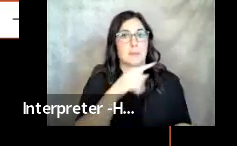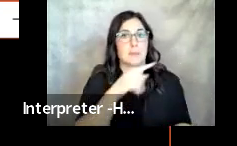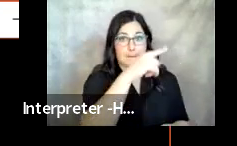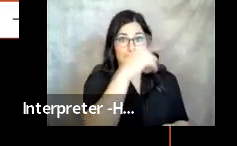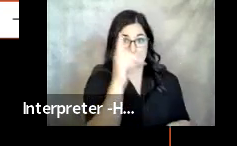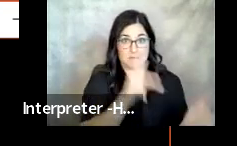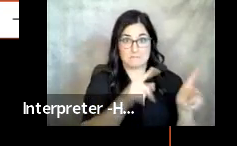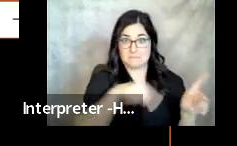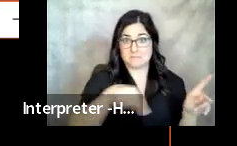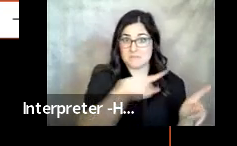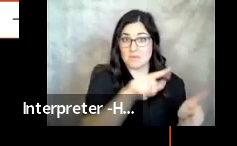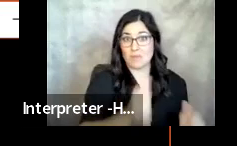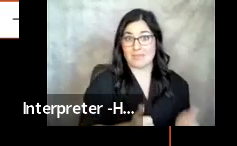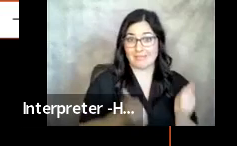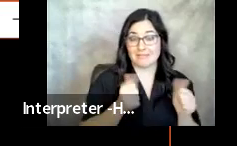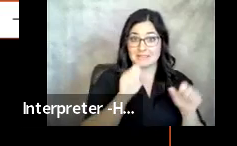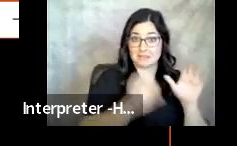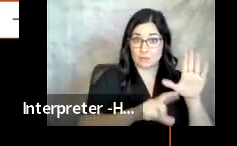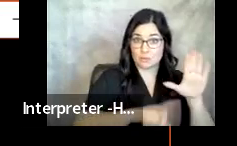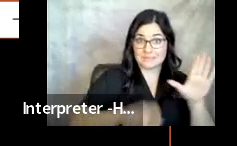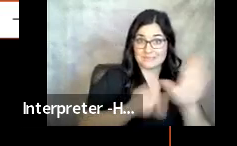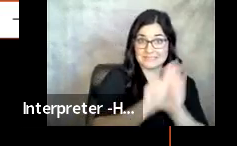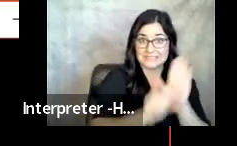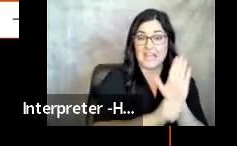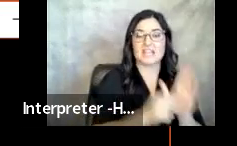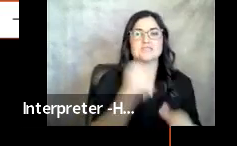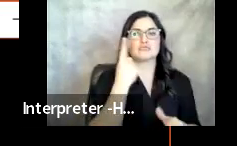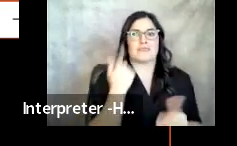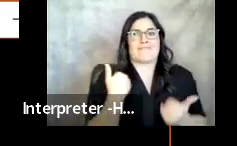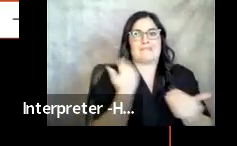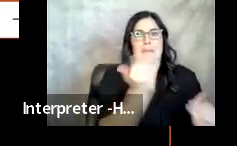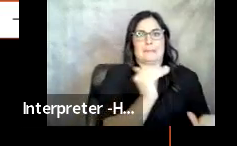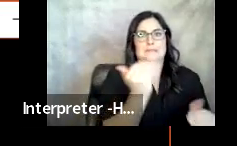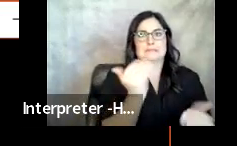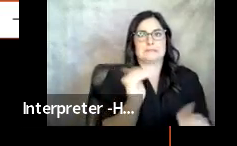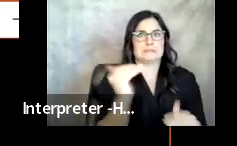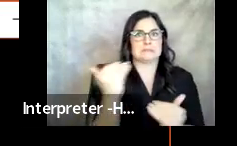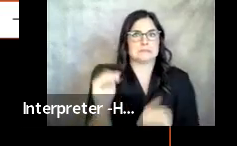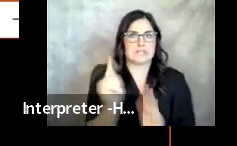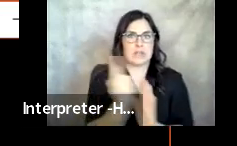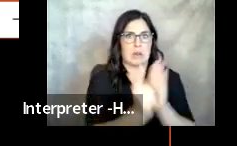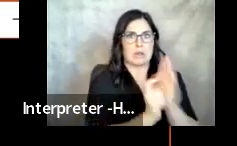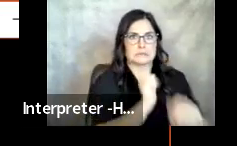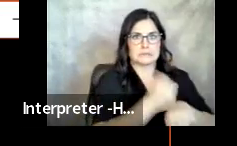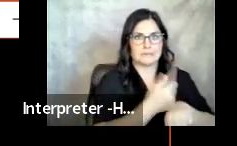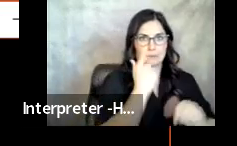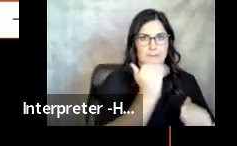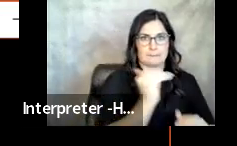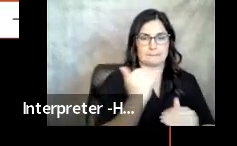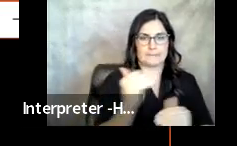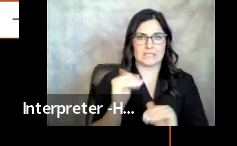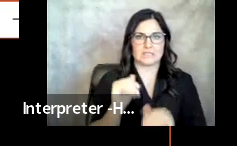Enslaved, but you're not totally free either. We're going to try to make you. As close to slaves as we. Possibly can.